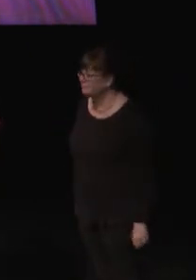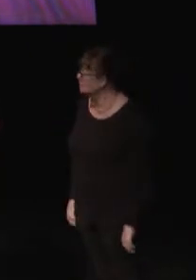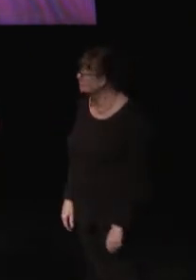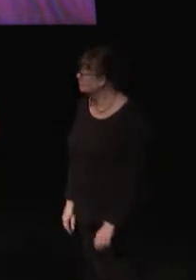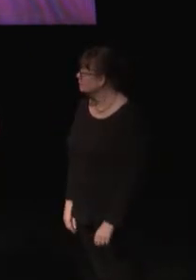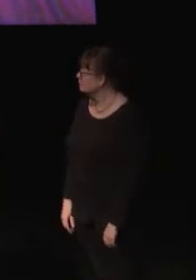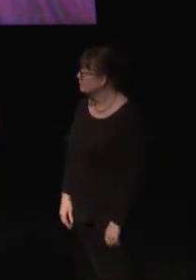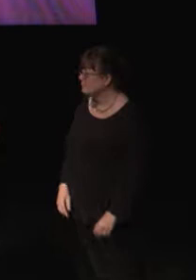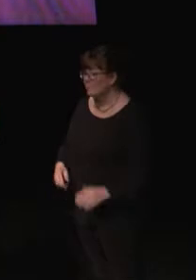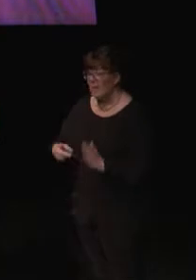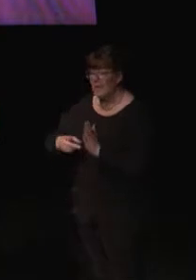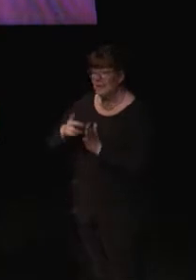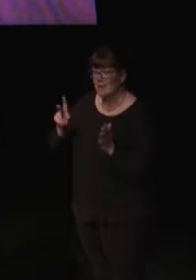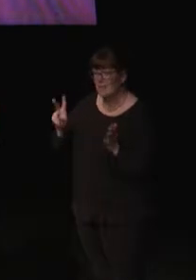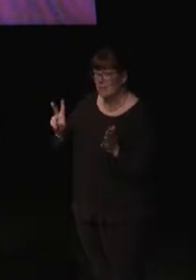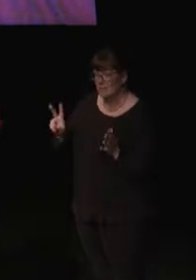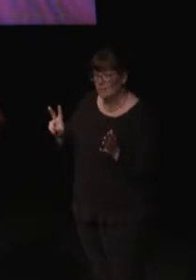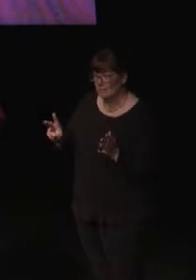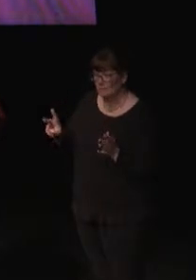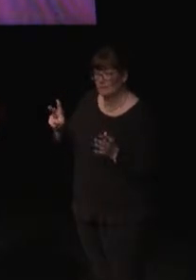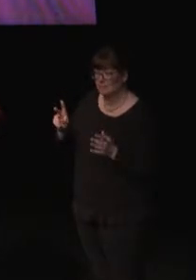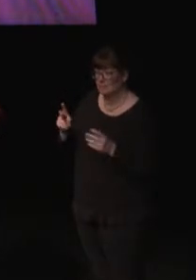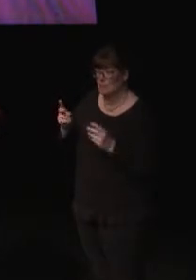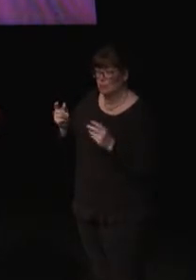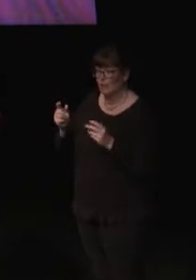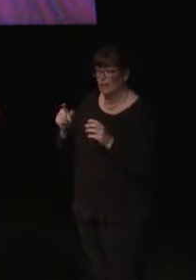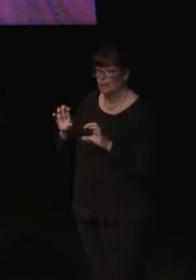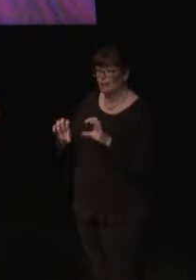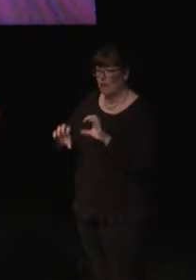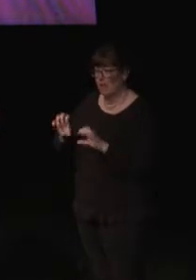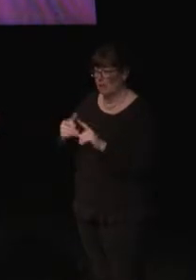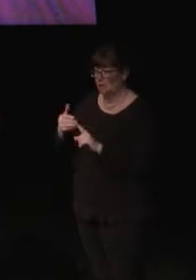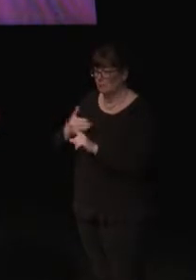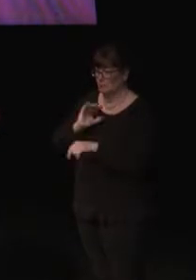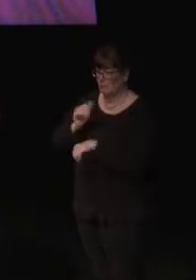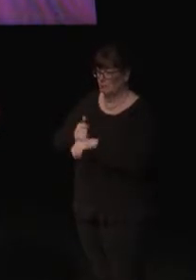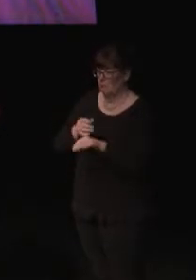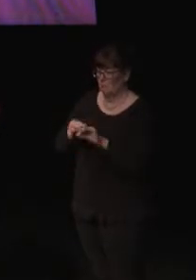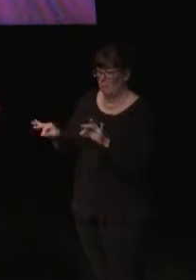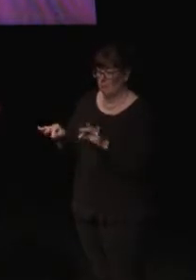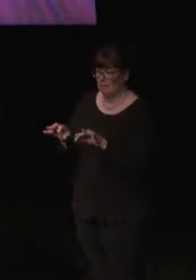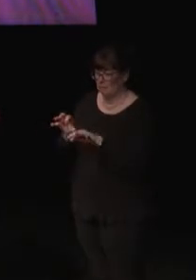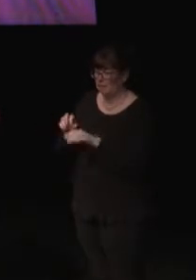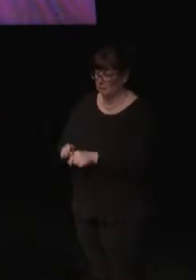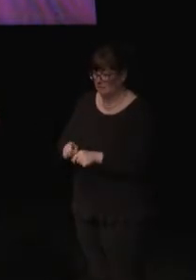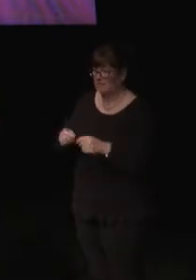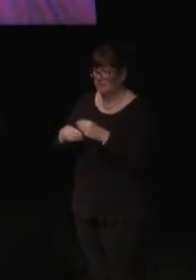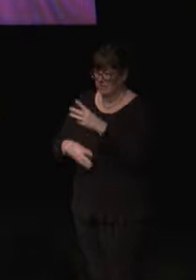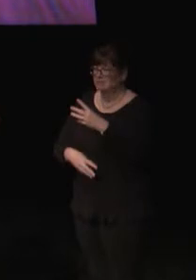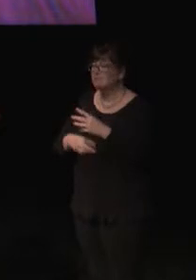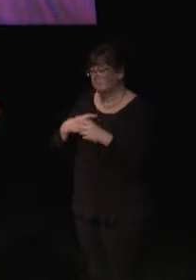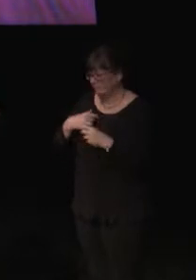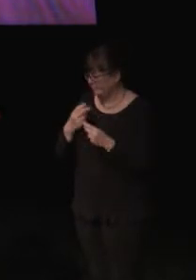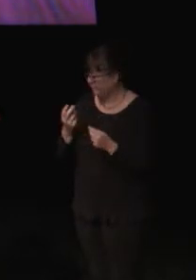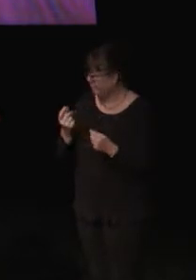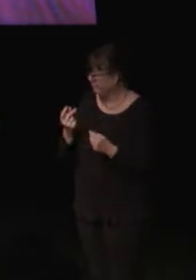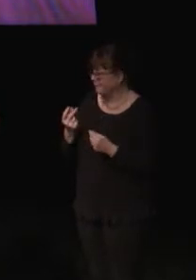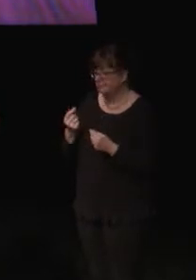Double clicking on "quick chat", again, pre-populated, or custom phrases can dramatically simplify user's live text chat